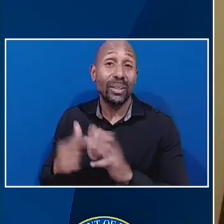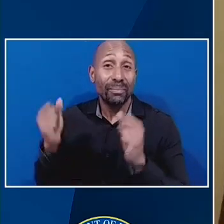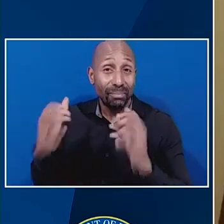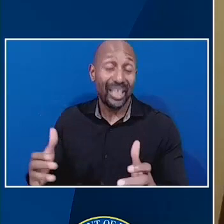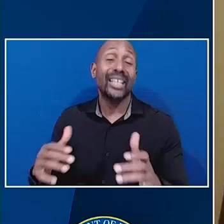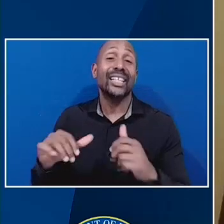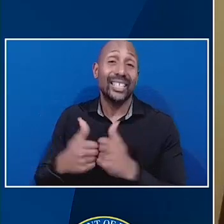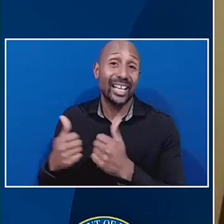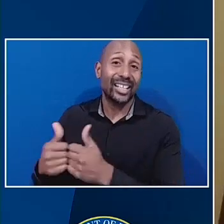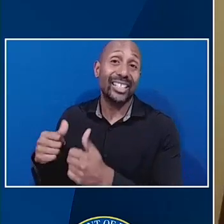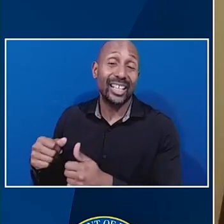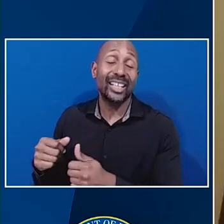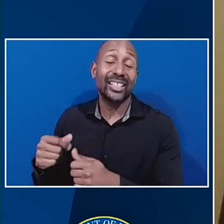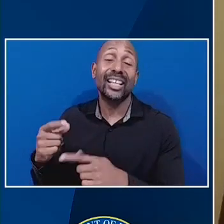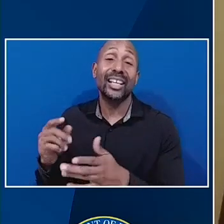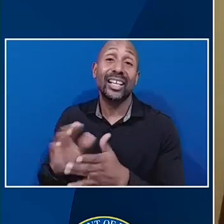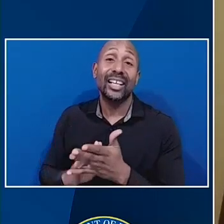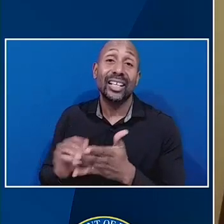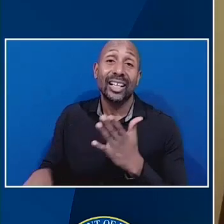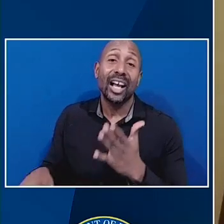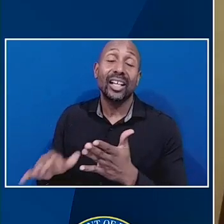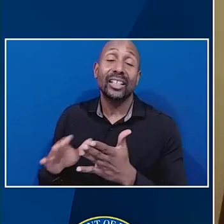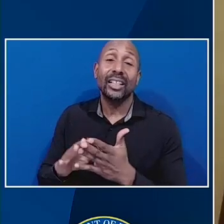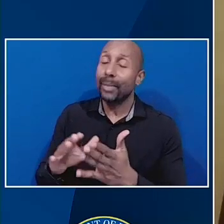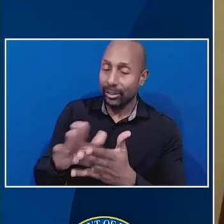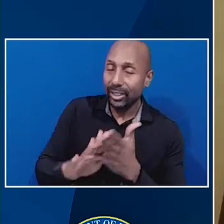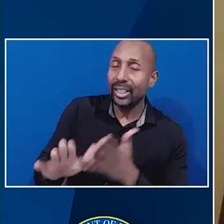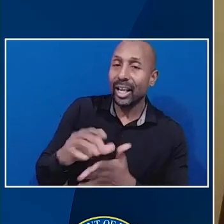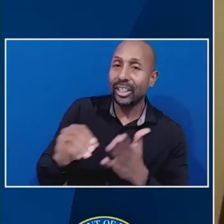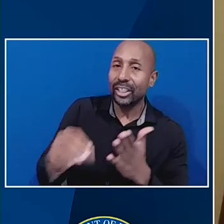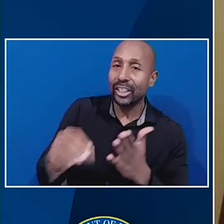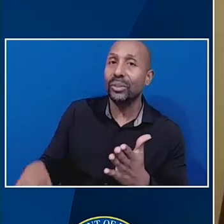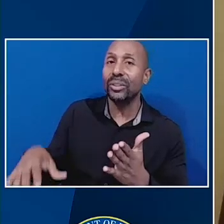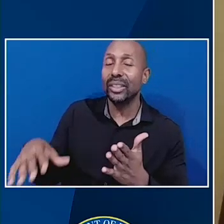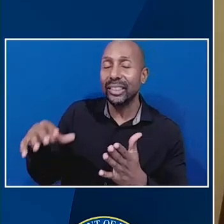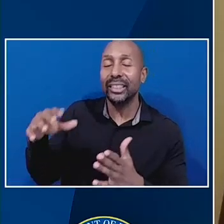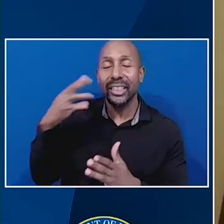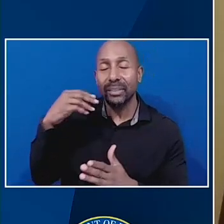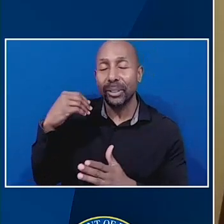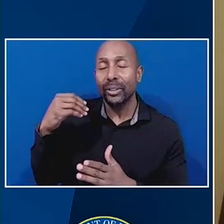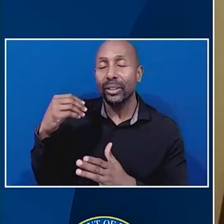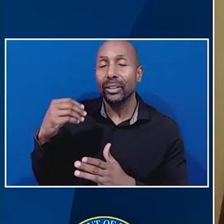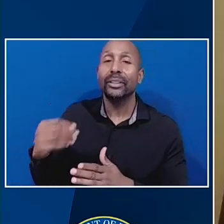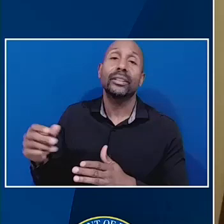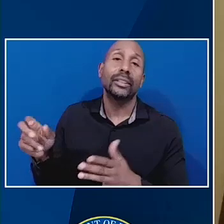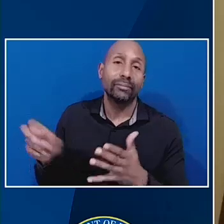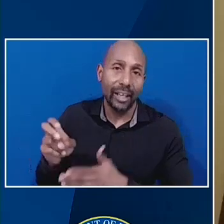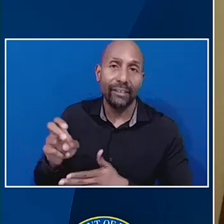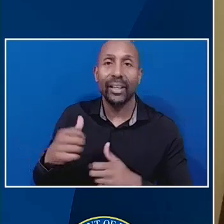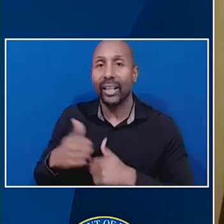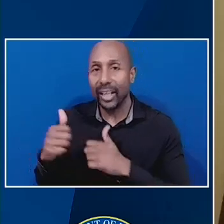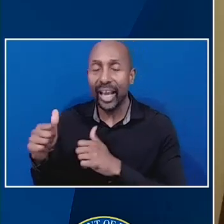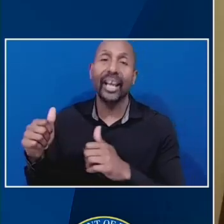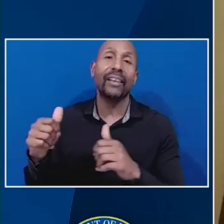college for the first time, managing incredibly busy lives, dealing with the sometimes convoluted financial aid system. With time, I could have lined up hundreds